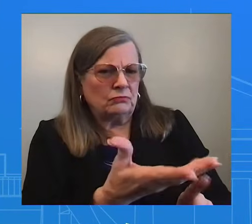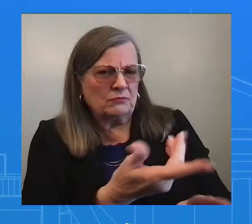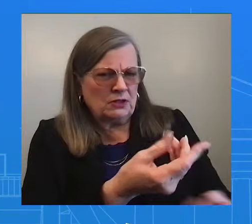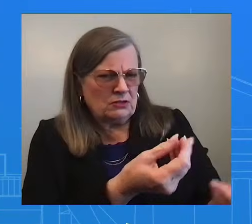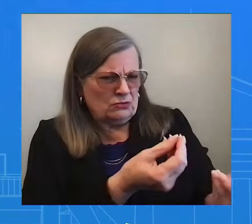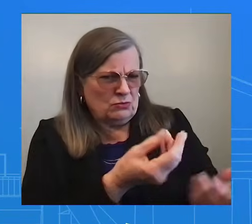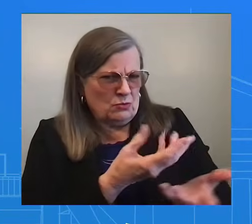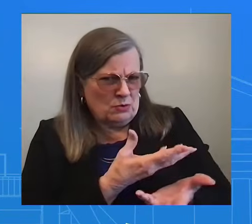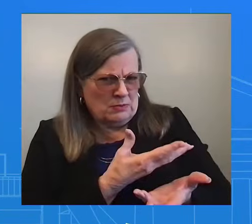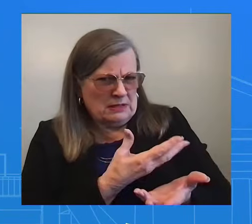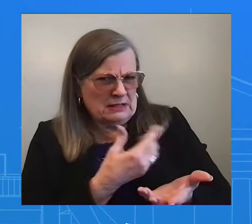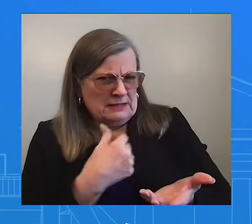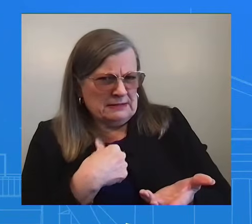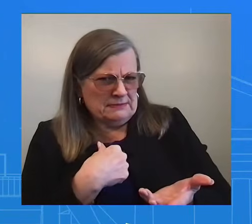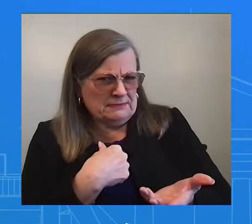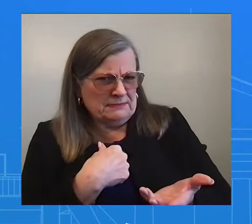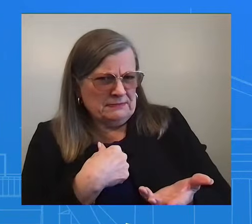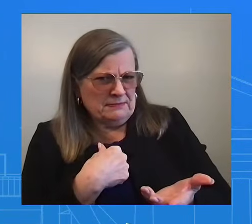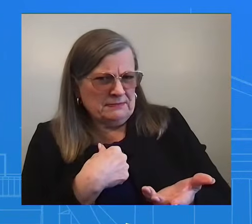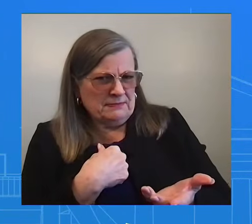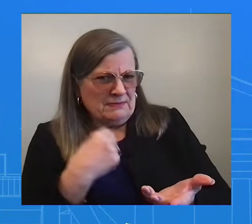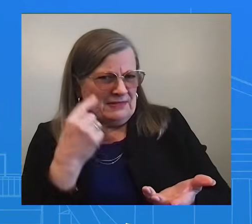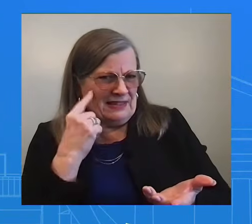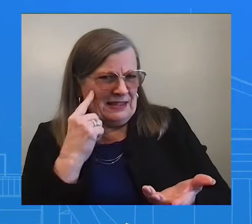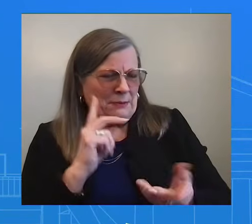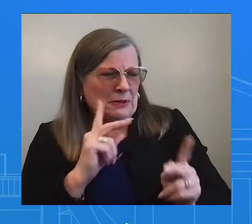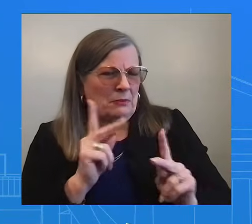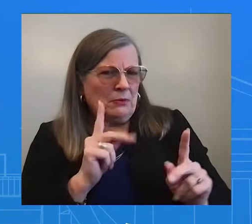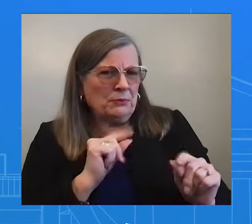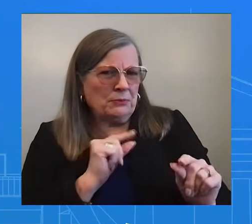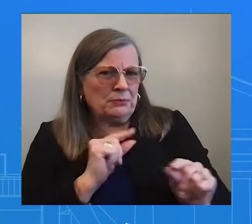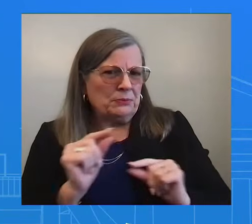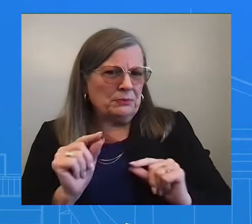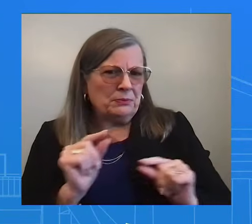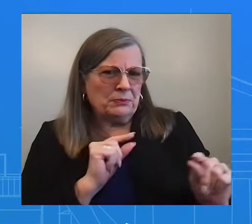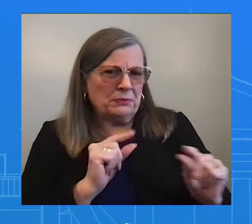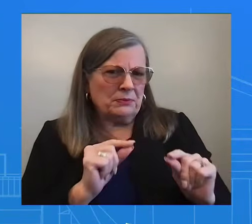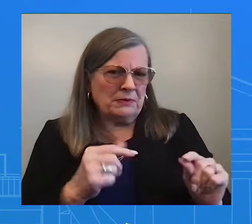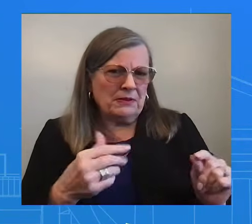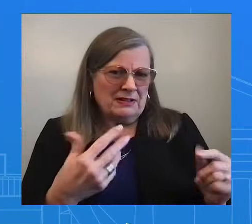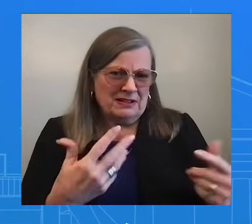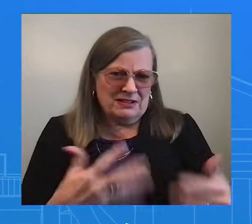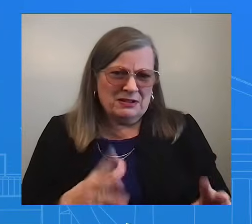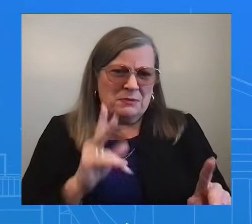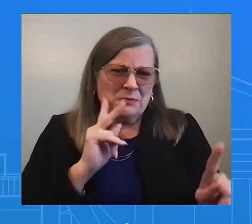to secure another hostage deal and a pause in fighting? A lot of the families have expressed concern